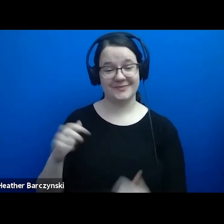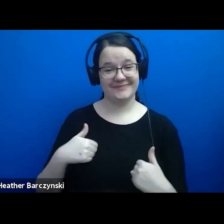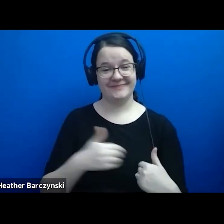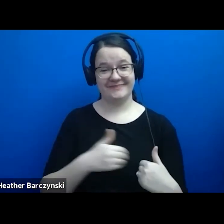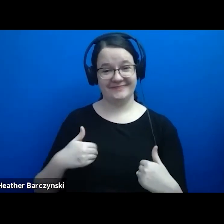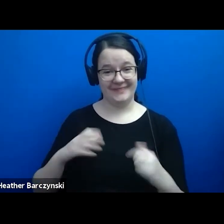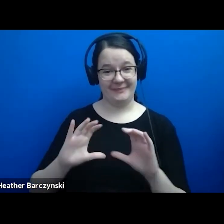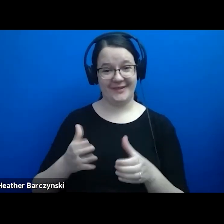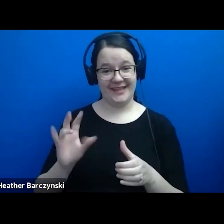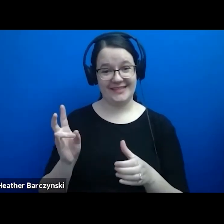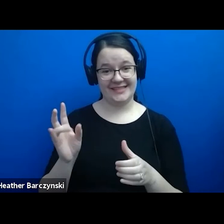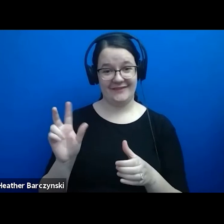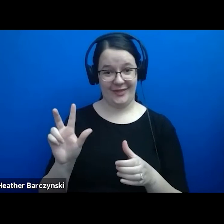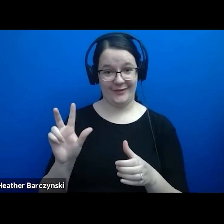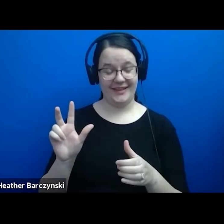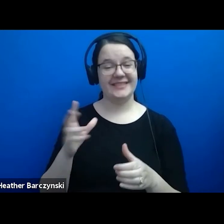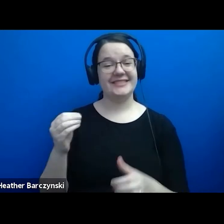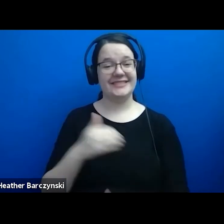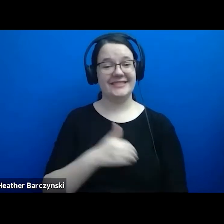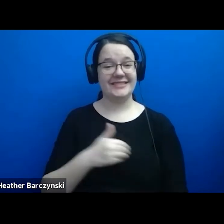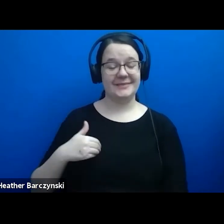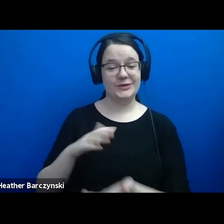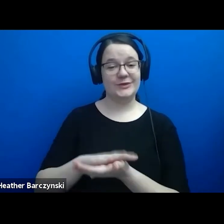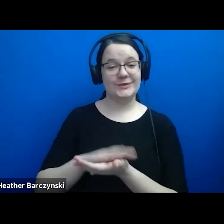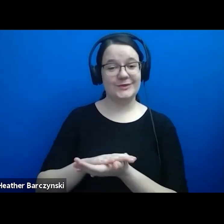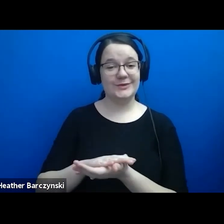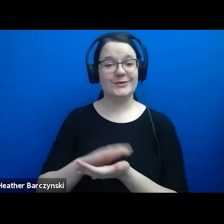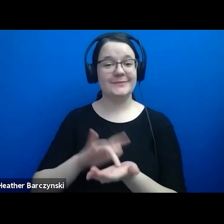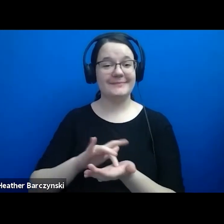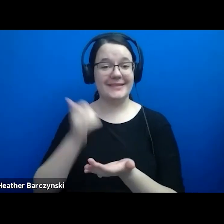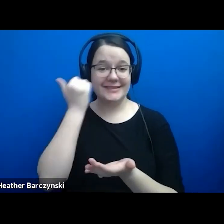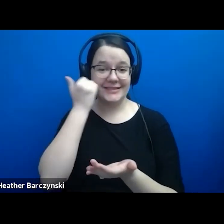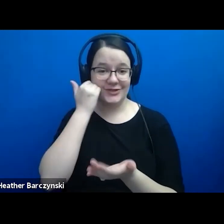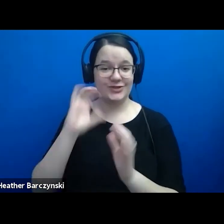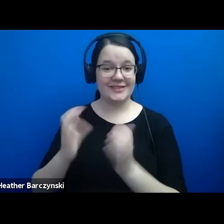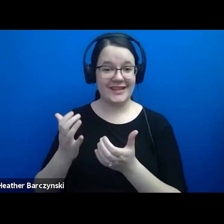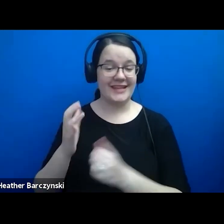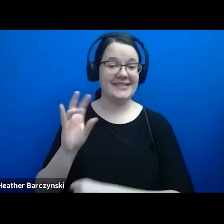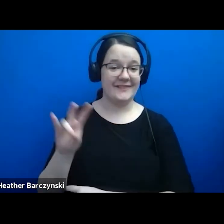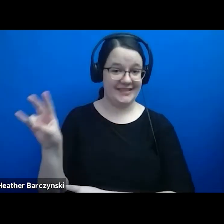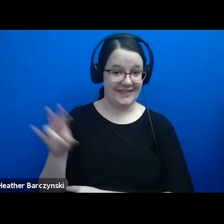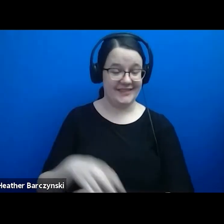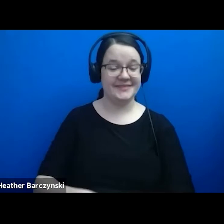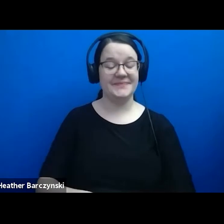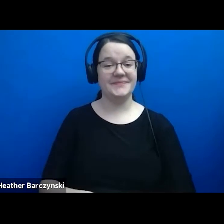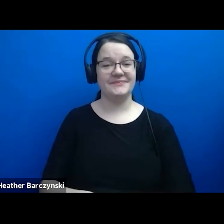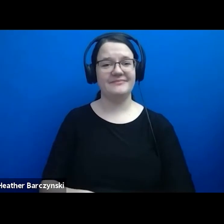school of medicine and dentistry class of 77 i am one of the many proud and engaged u of r alumni